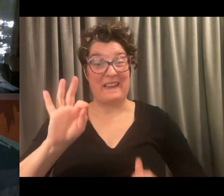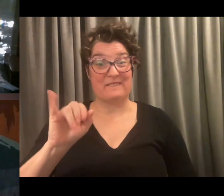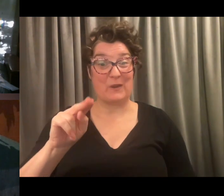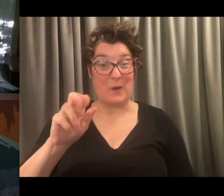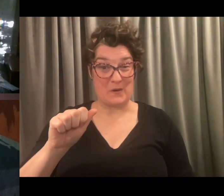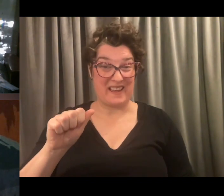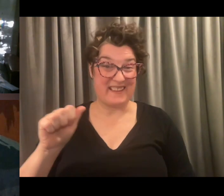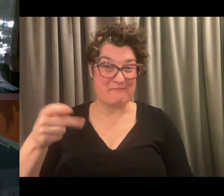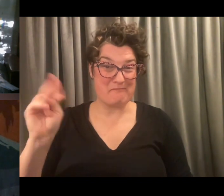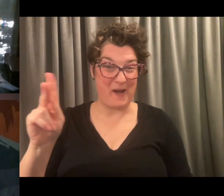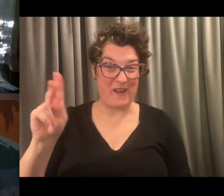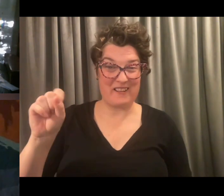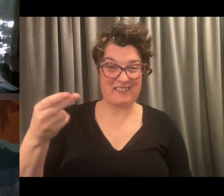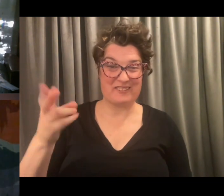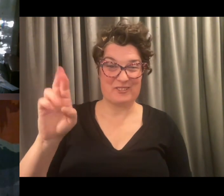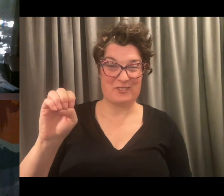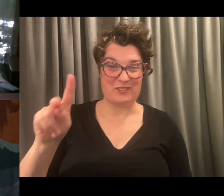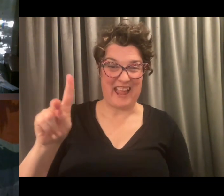so I was like, obviously you're a star and everybody knows you.